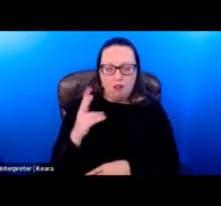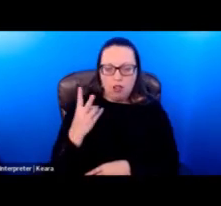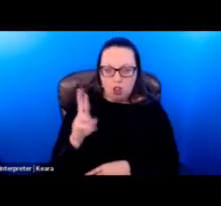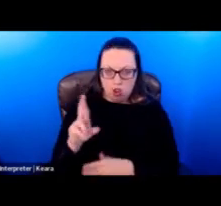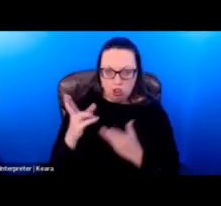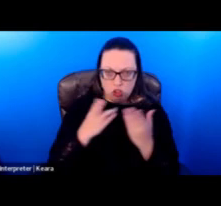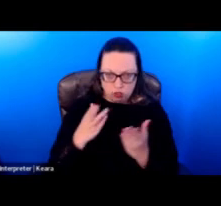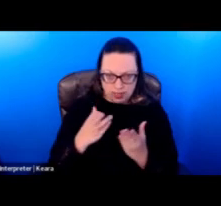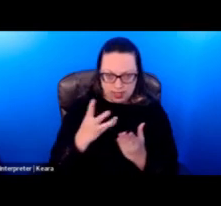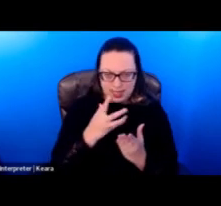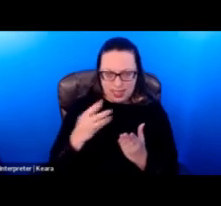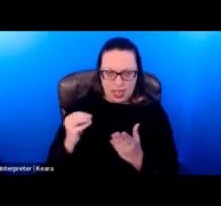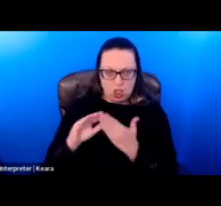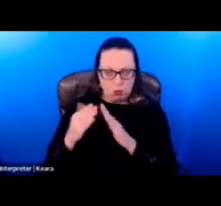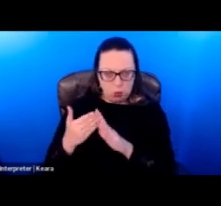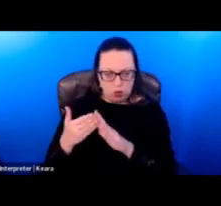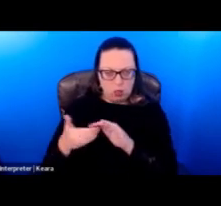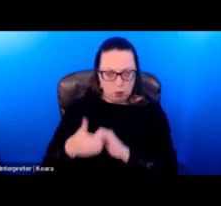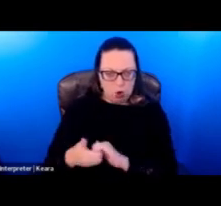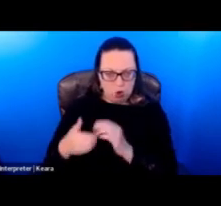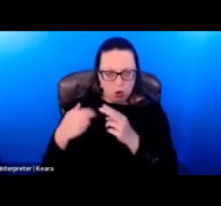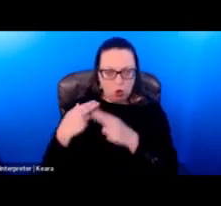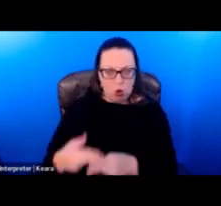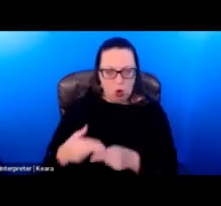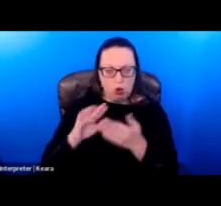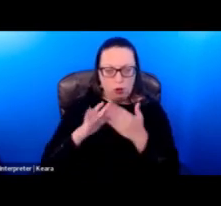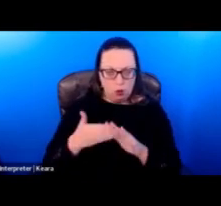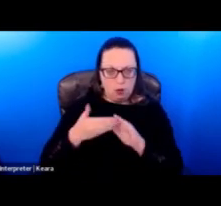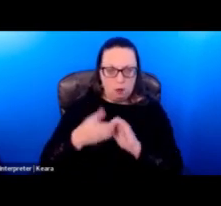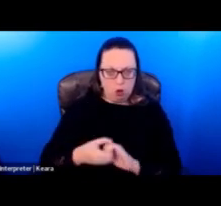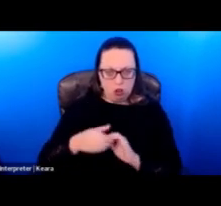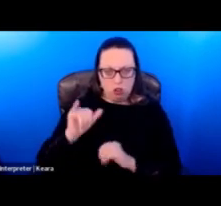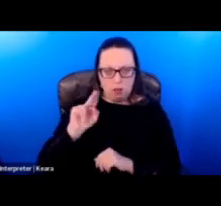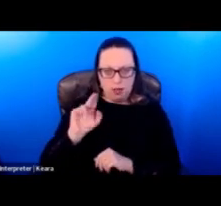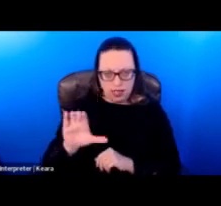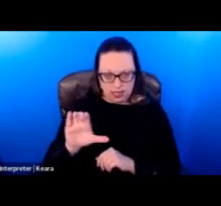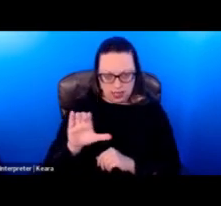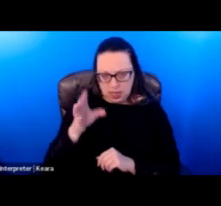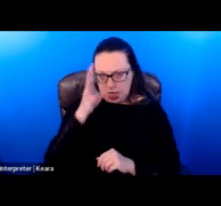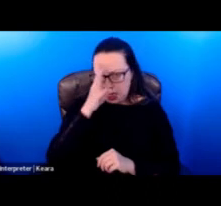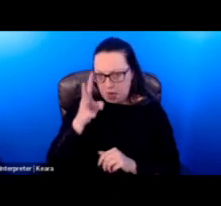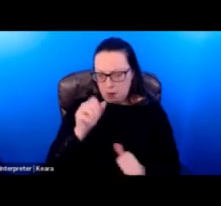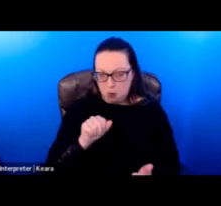community partners called Community Partnerships, Inc, they came up with a way to fund